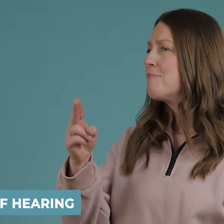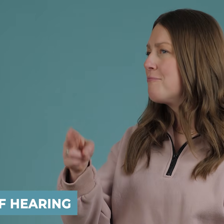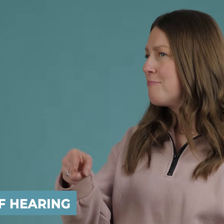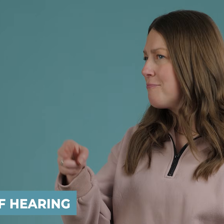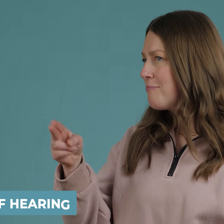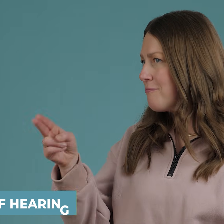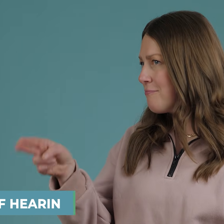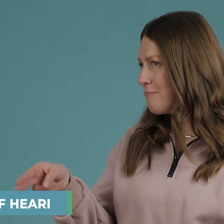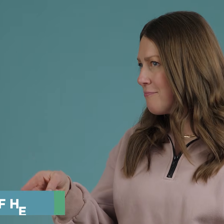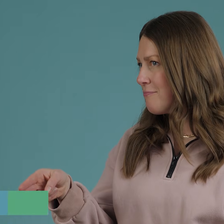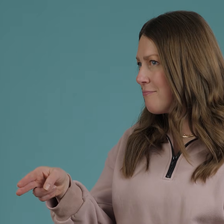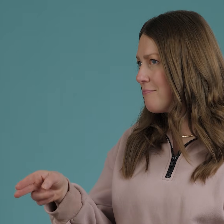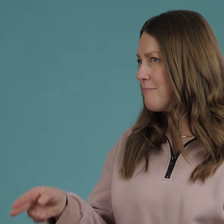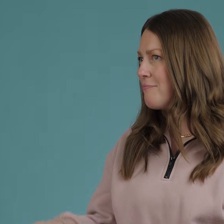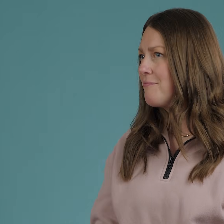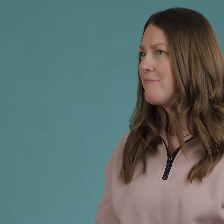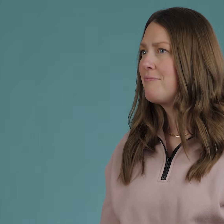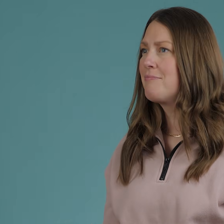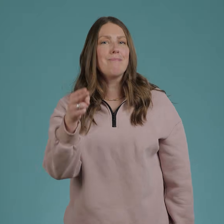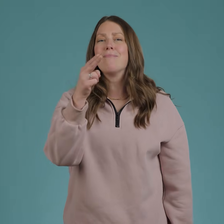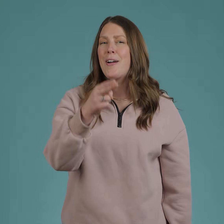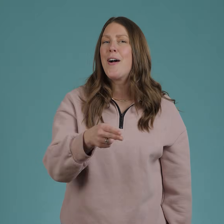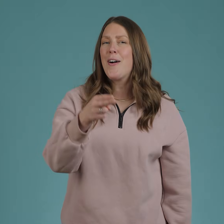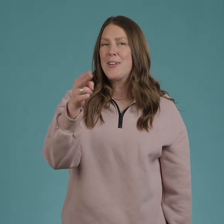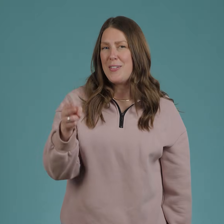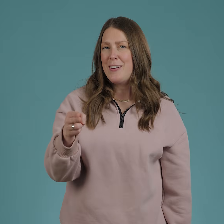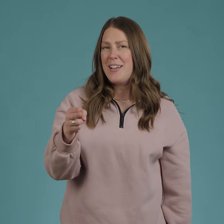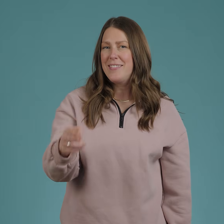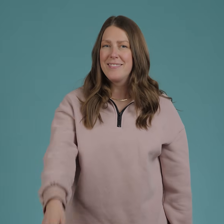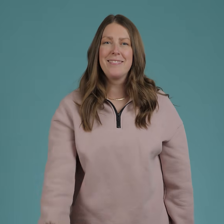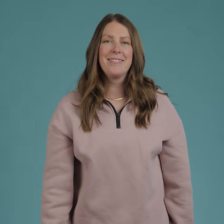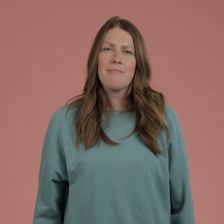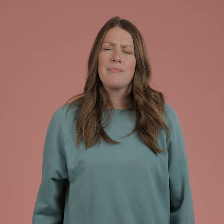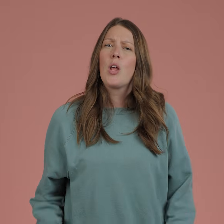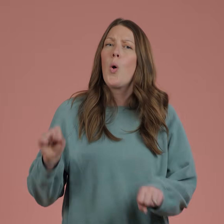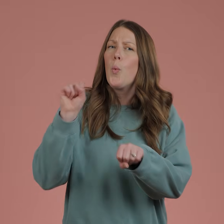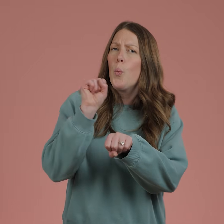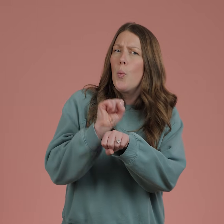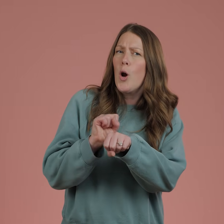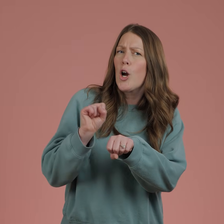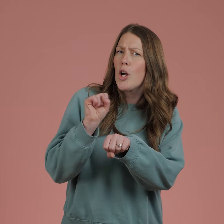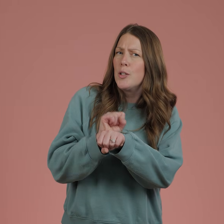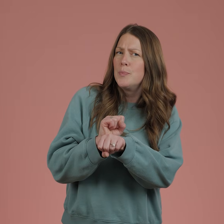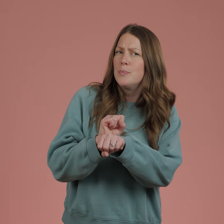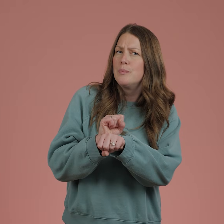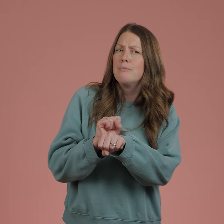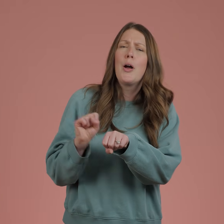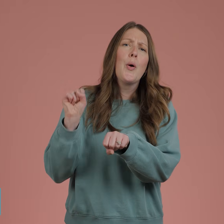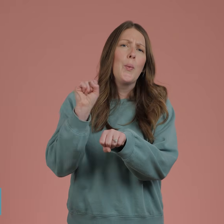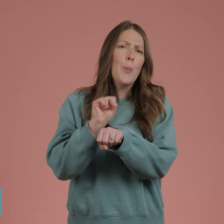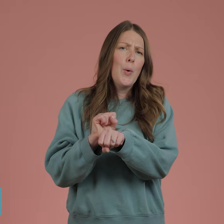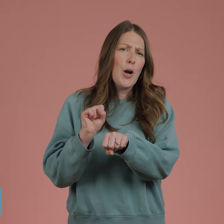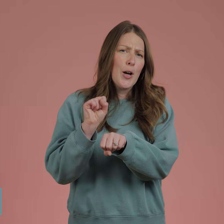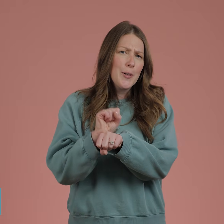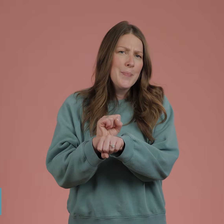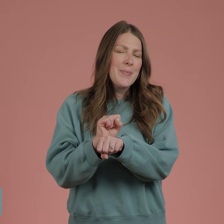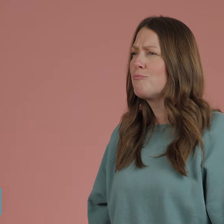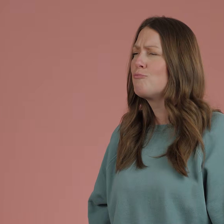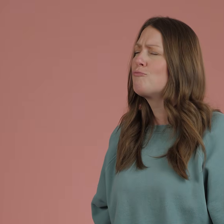It’s H-H for the abbreviation. Hard of hearing. Work.